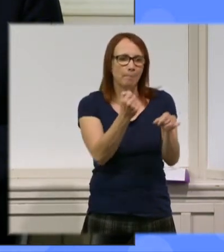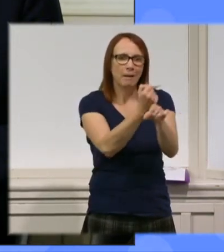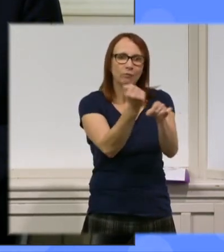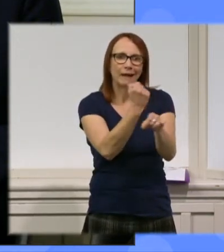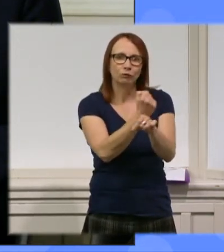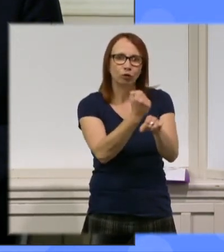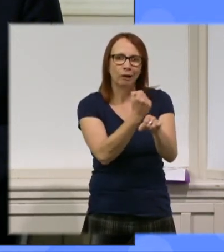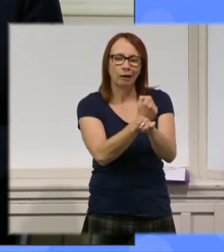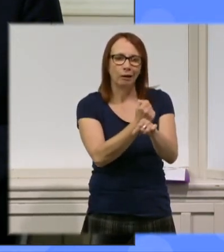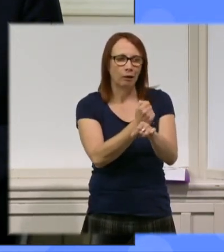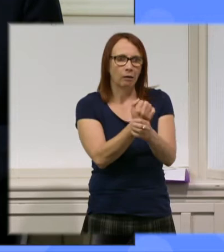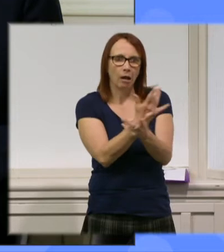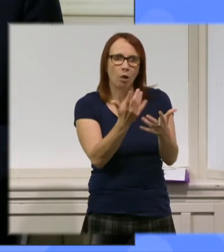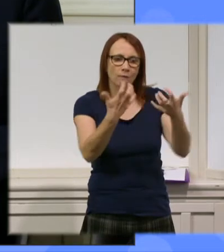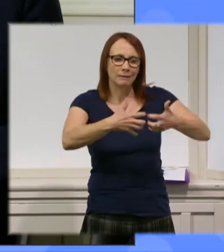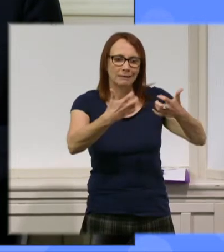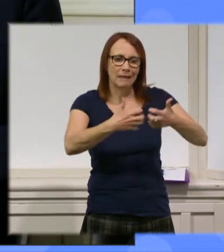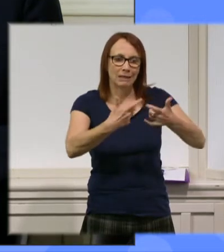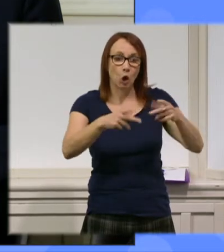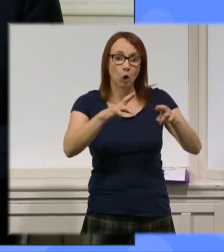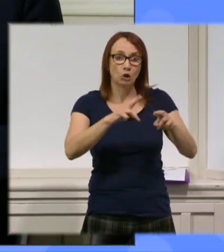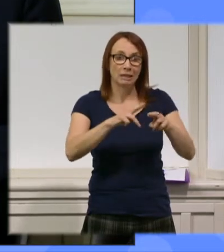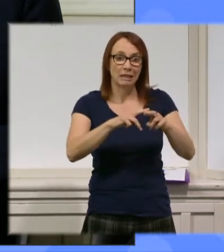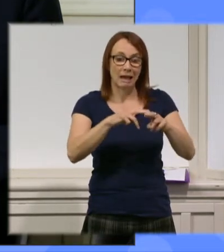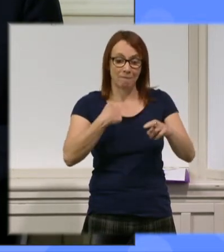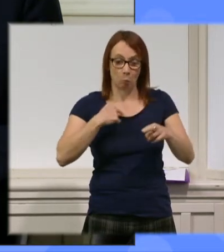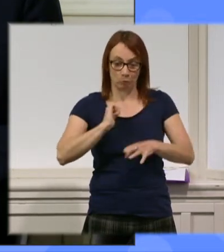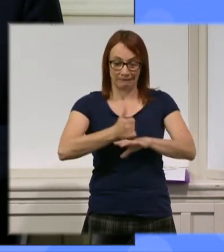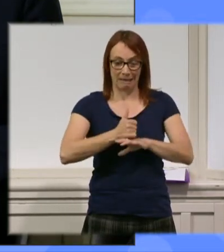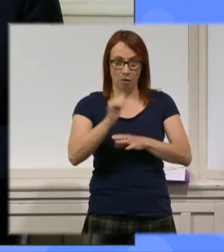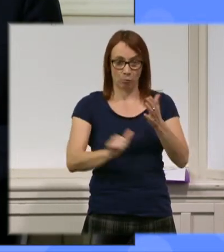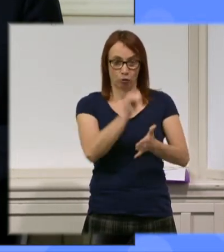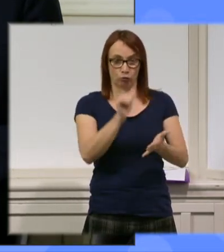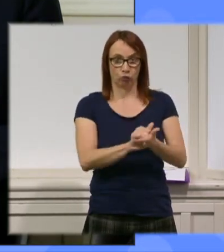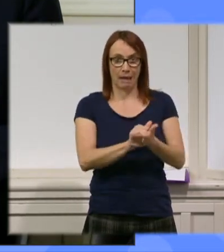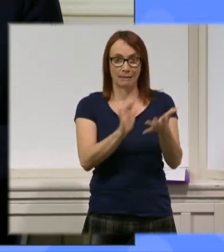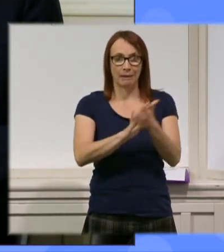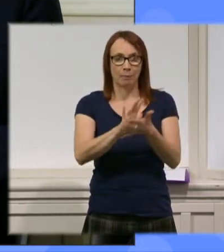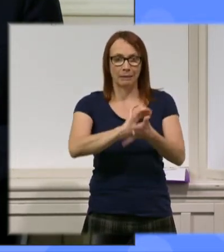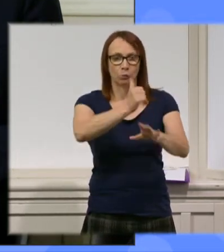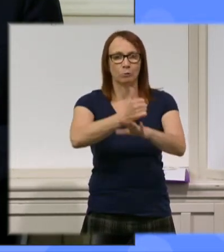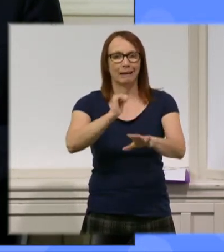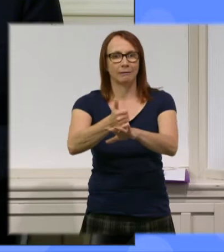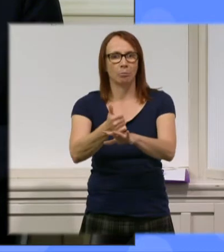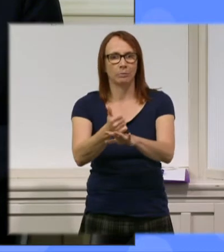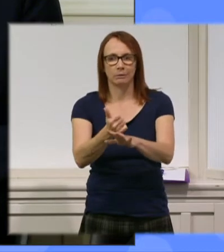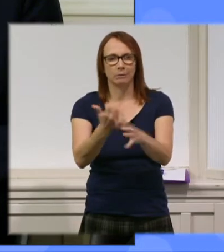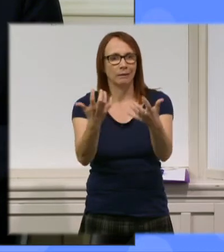technologies right can be built here and that's good high quality jobs in in actually communities that really really need them and I think we would all agree